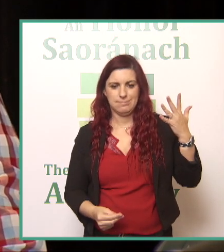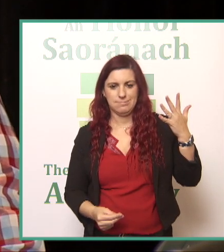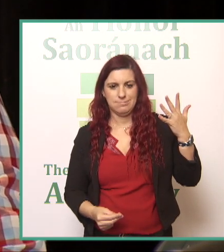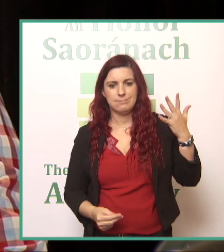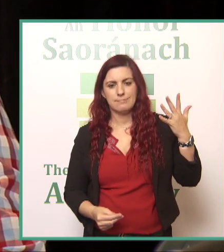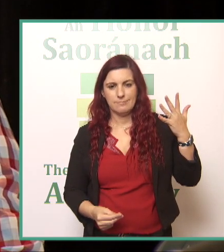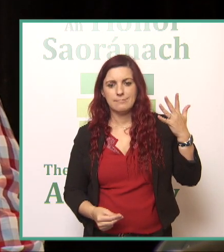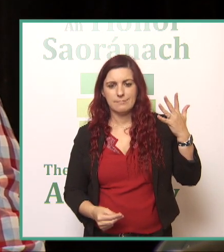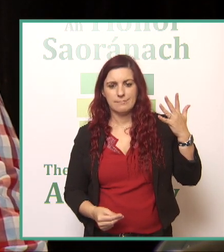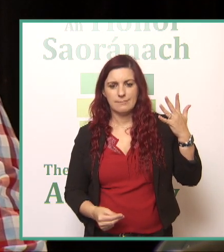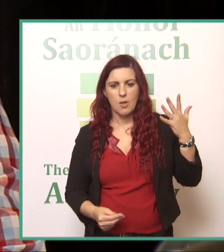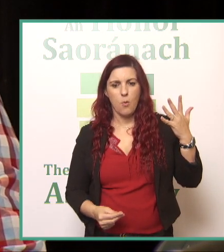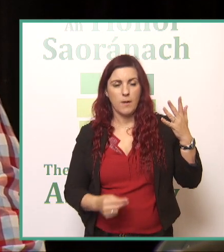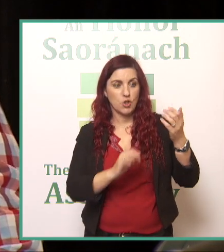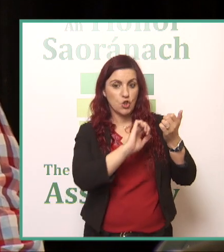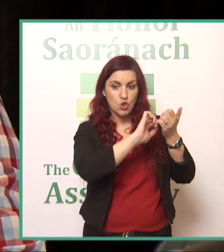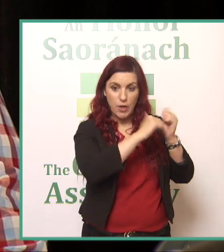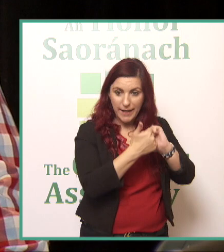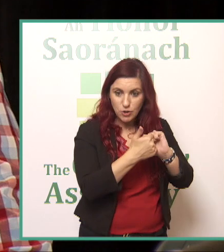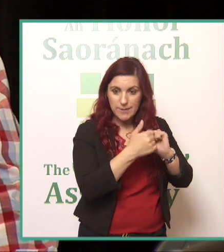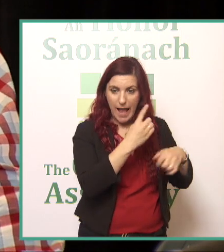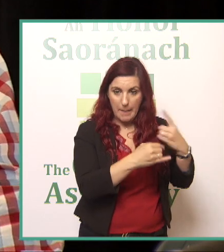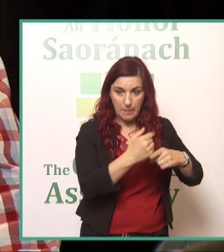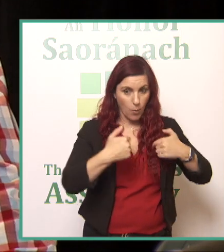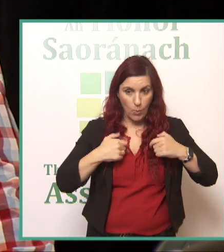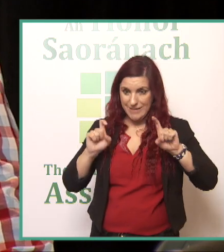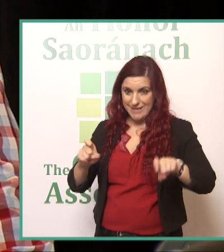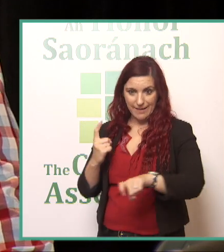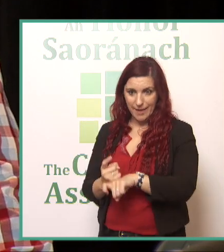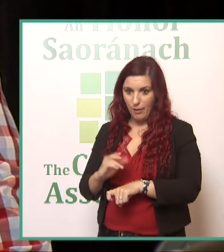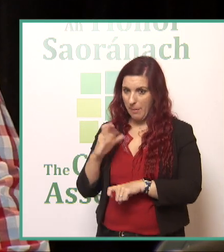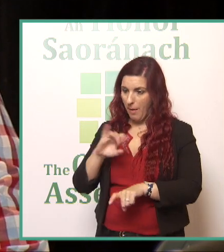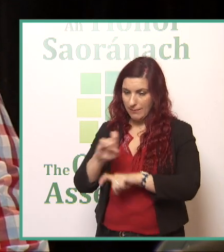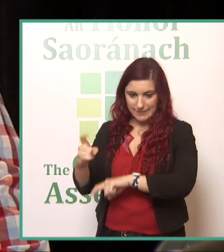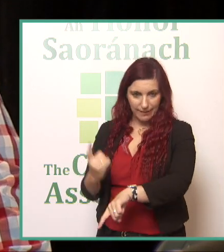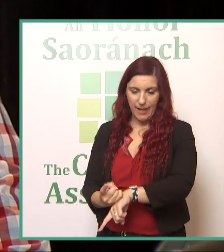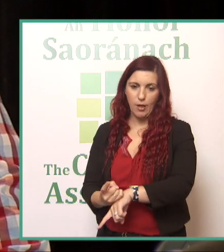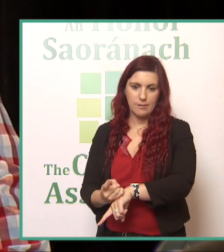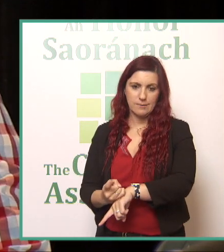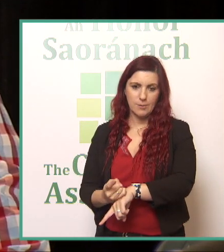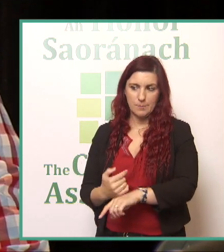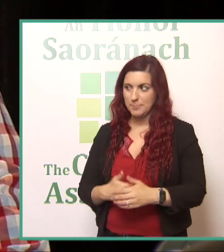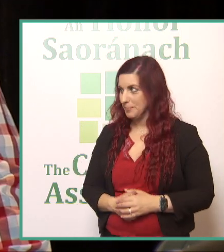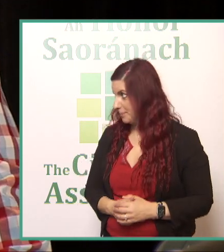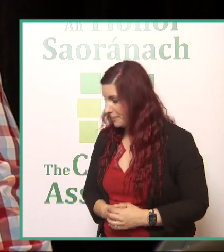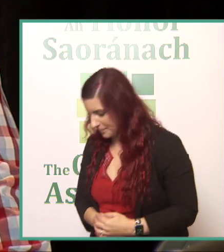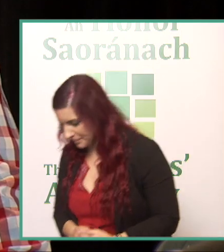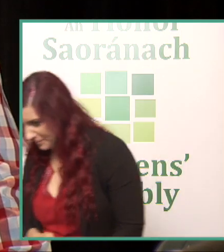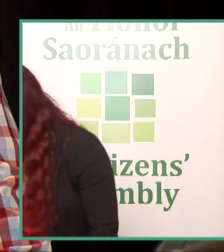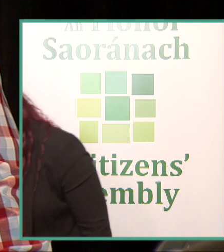come and go actually we're still there and the bug is still there. Um, so I think we've been doing a pretty good